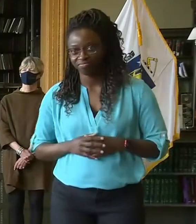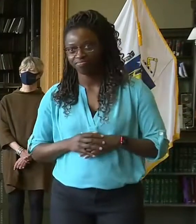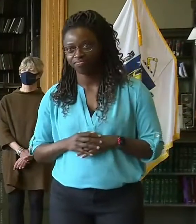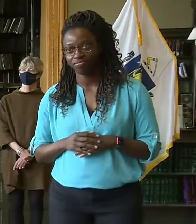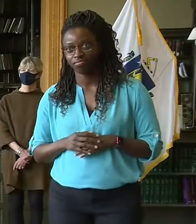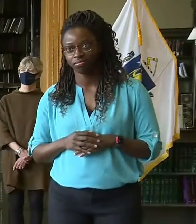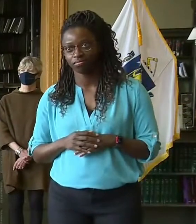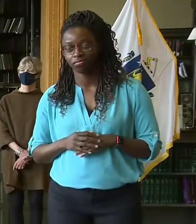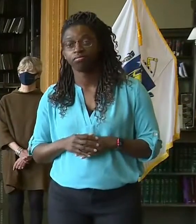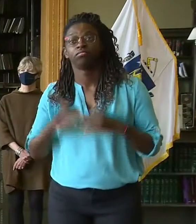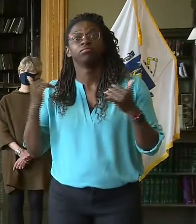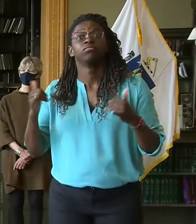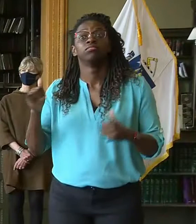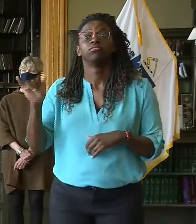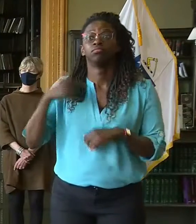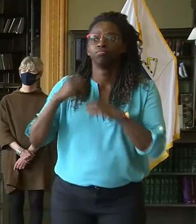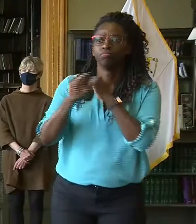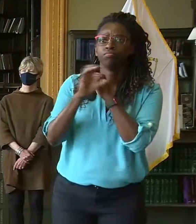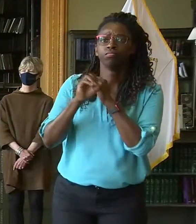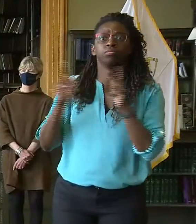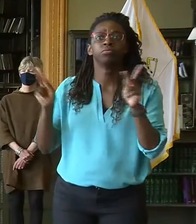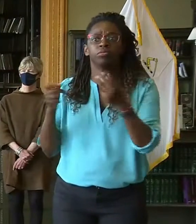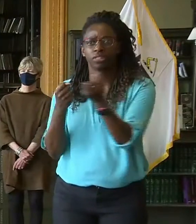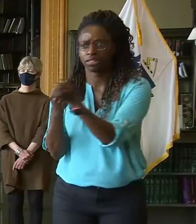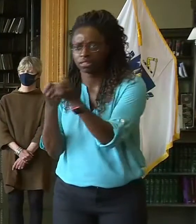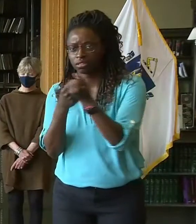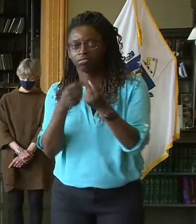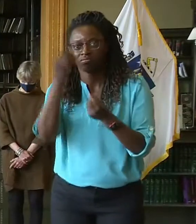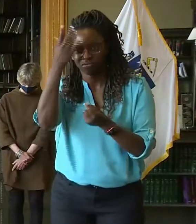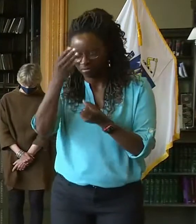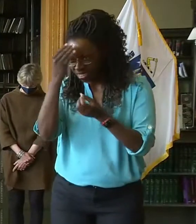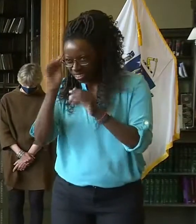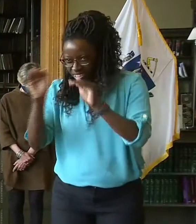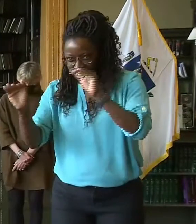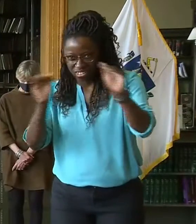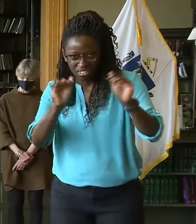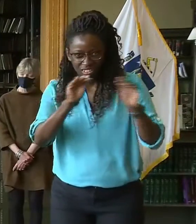BEYOND. WE WILL ALSO EDUCATE CONSUMERS